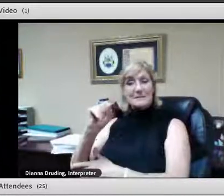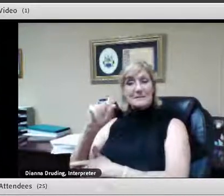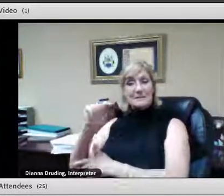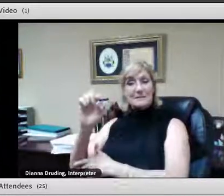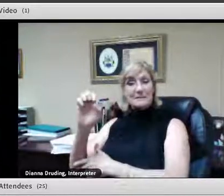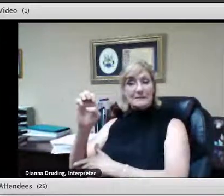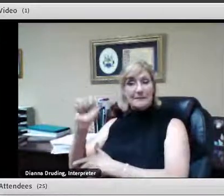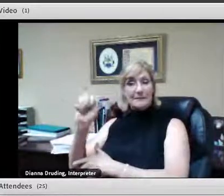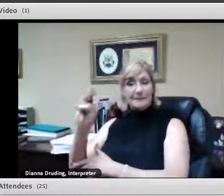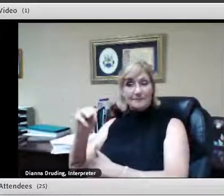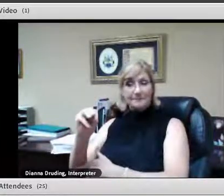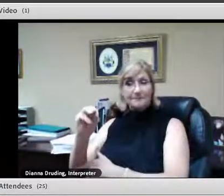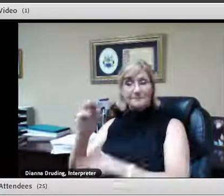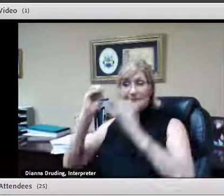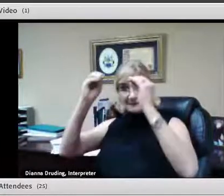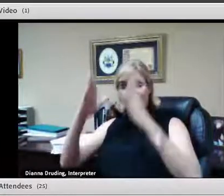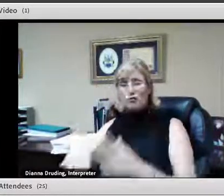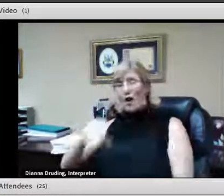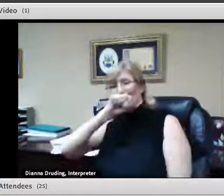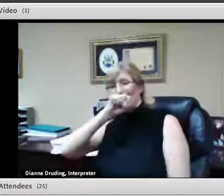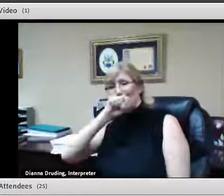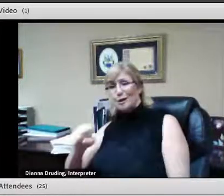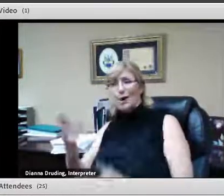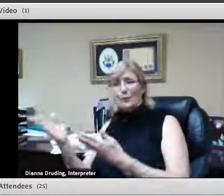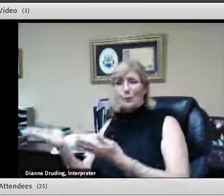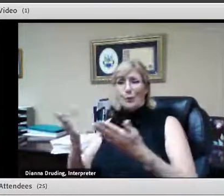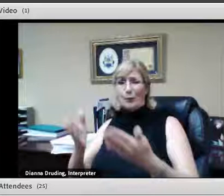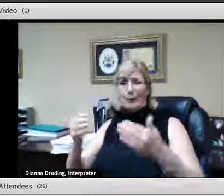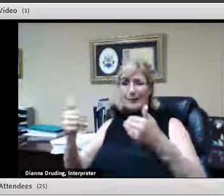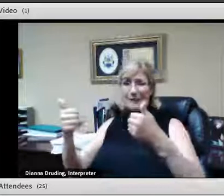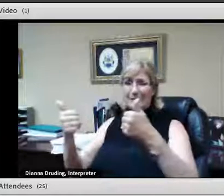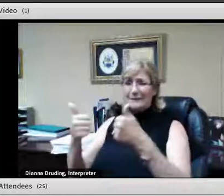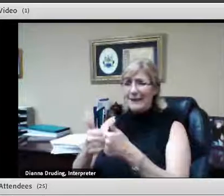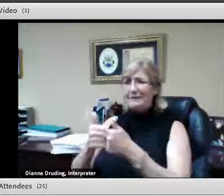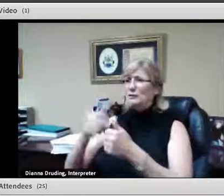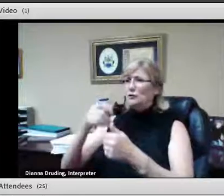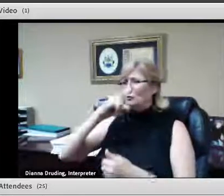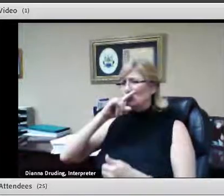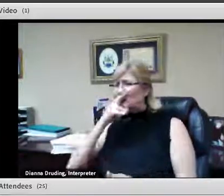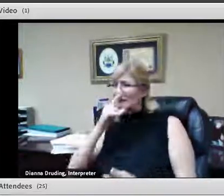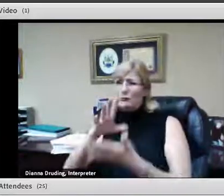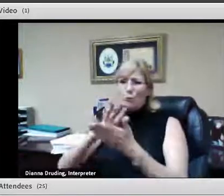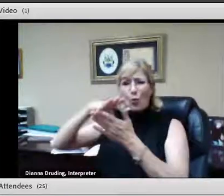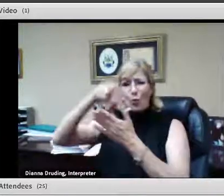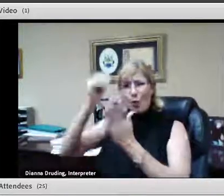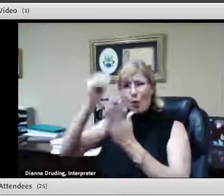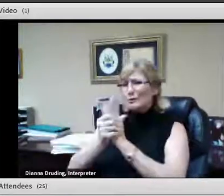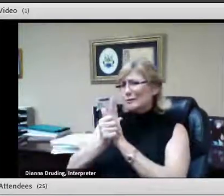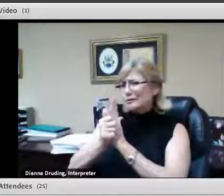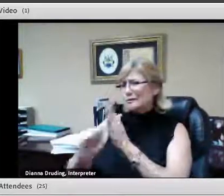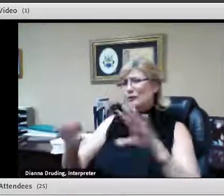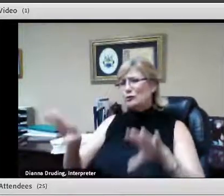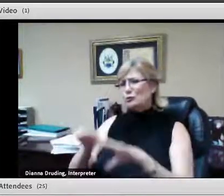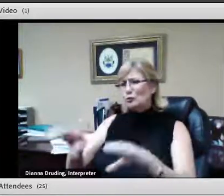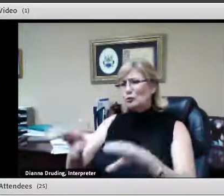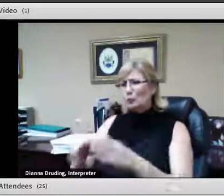I love bringing in games whenever I could just to keep kids learning skills and keep kids doing things, you know, during down time and off time,